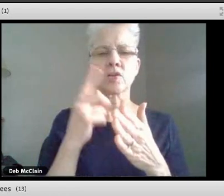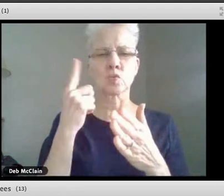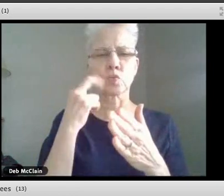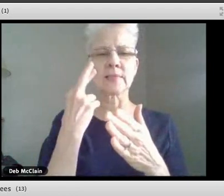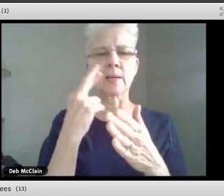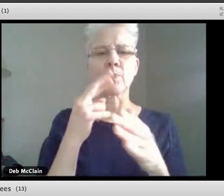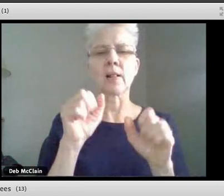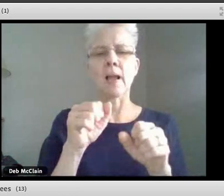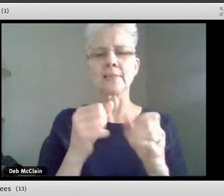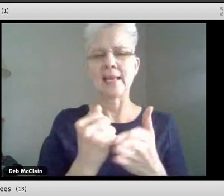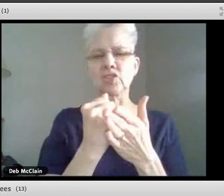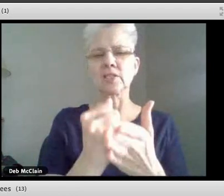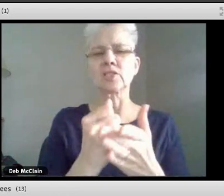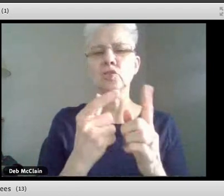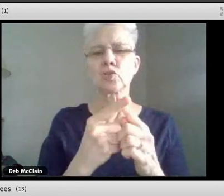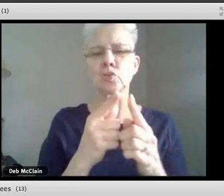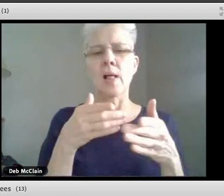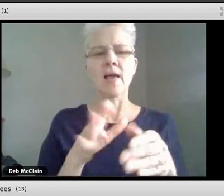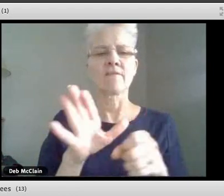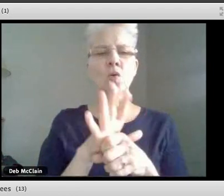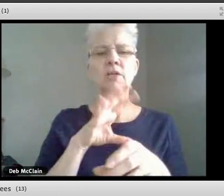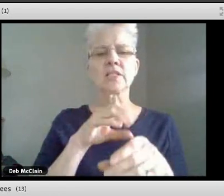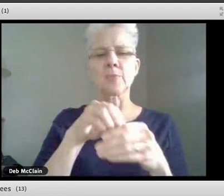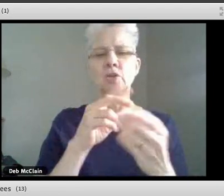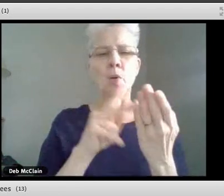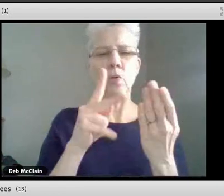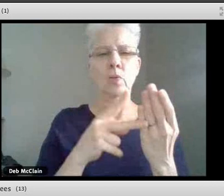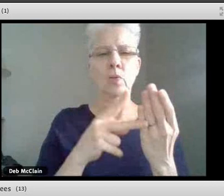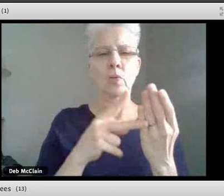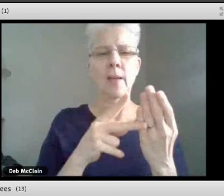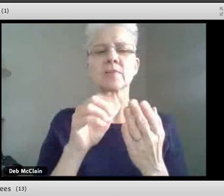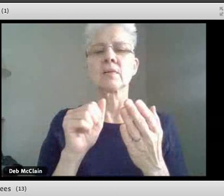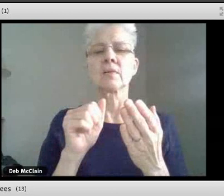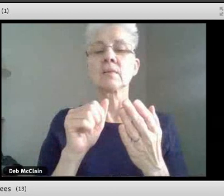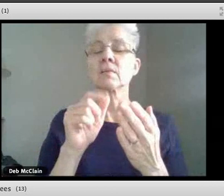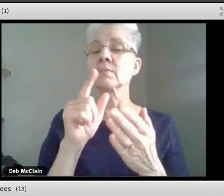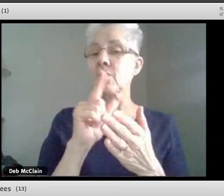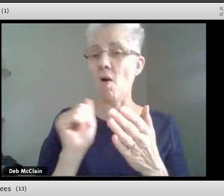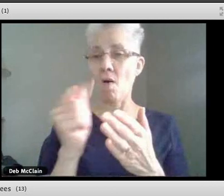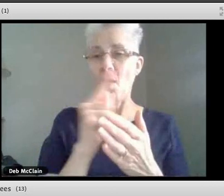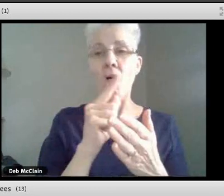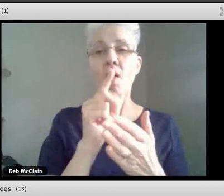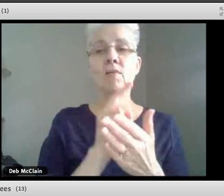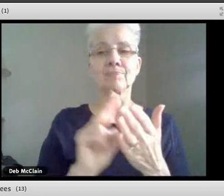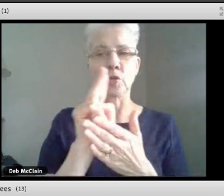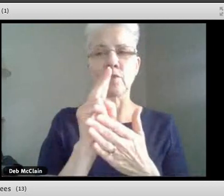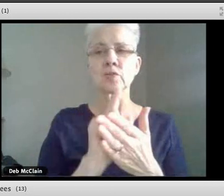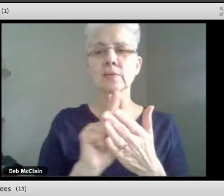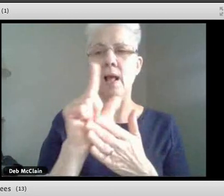so college libraries as well fall under this. And then, if you've had a chance to look at this before,